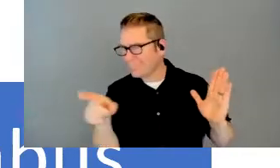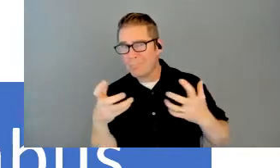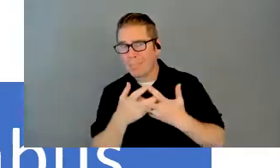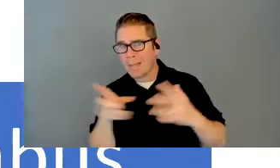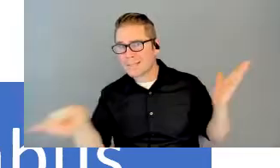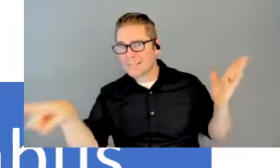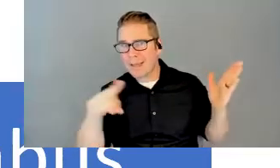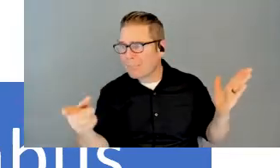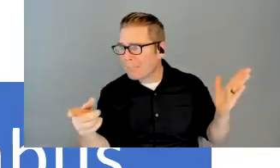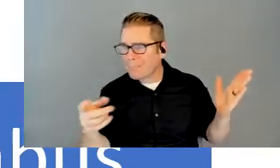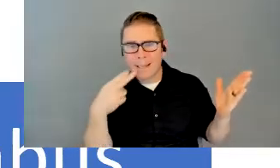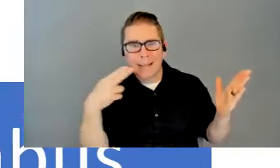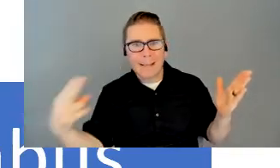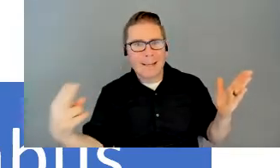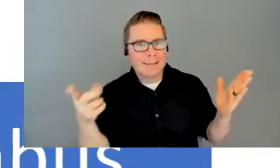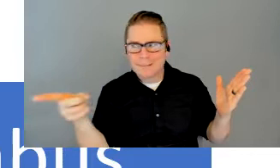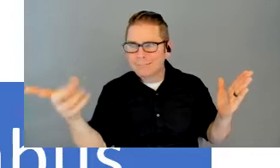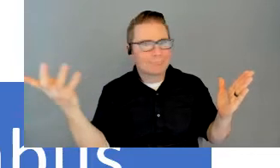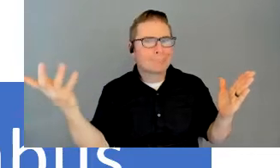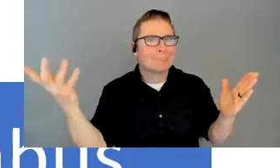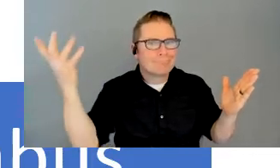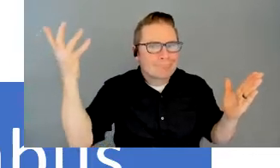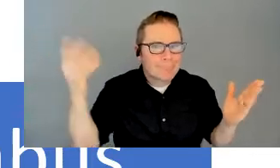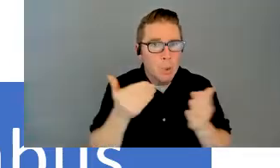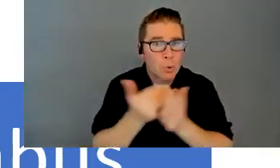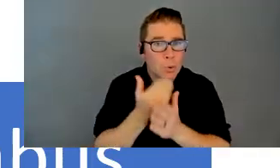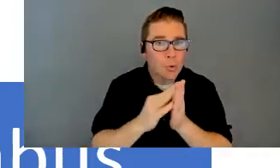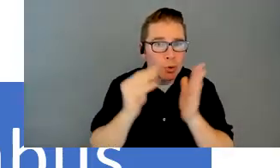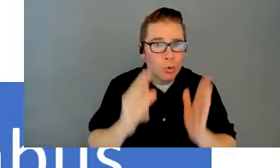What does that feel like as a brand new student in your class?